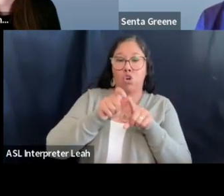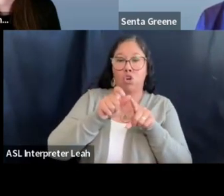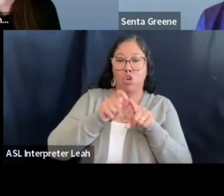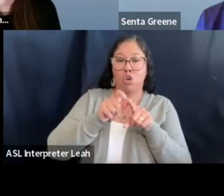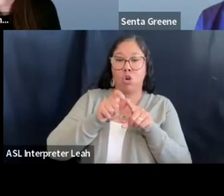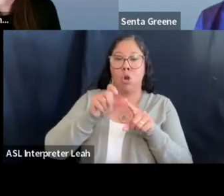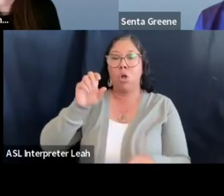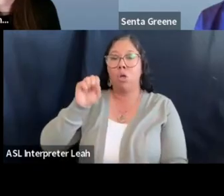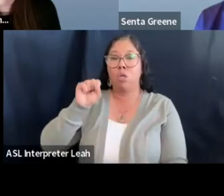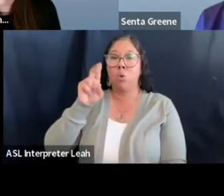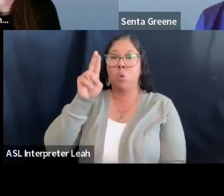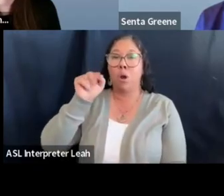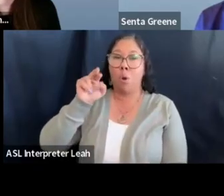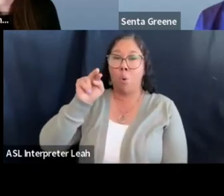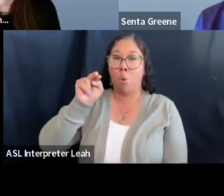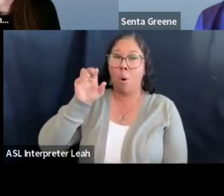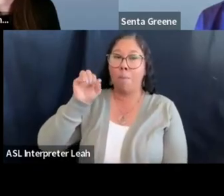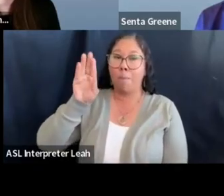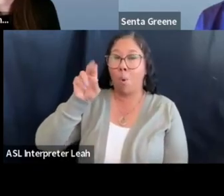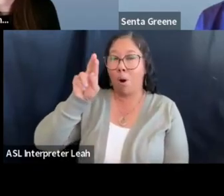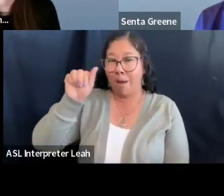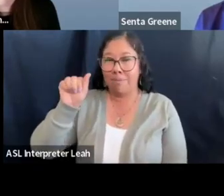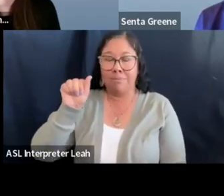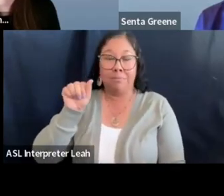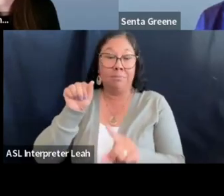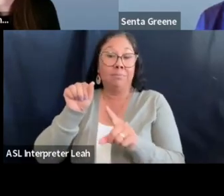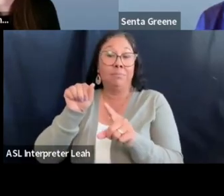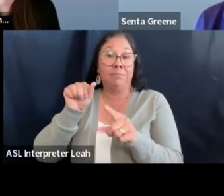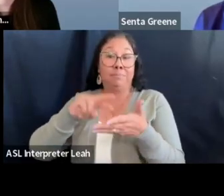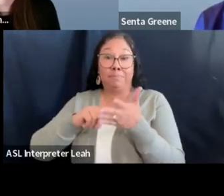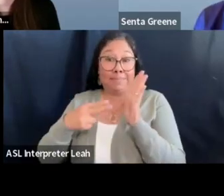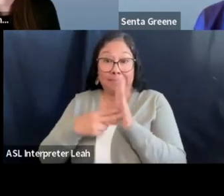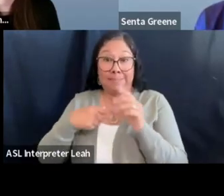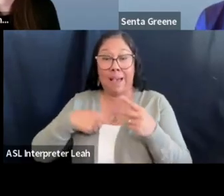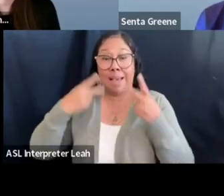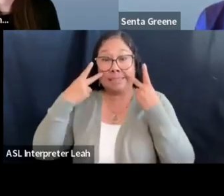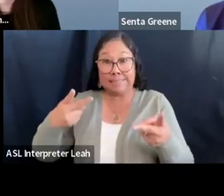So I want to start with I see you. And to everybody who is doing the work